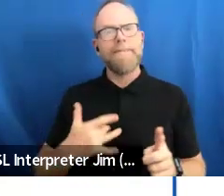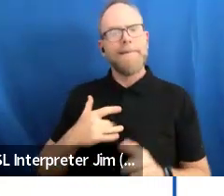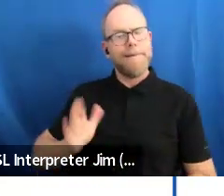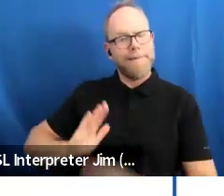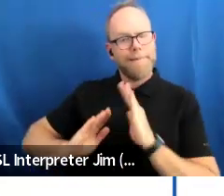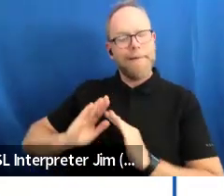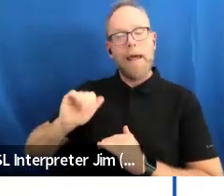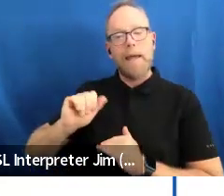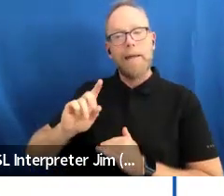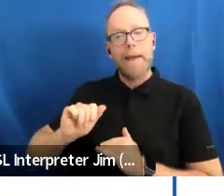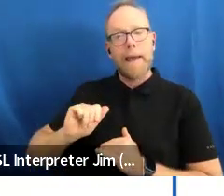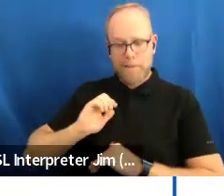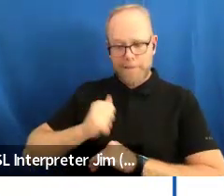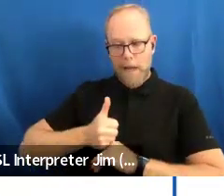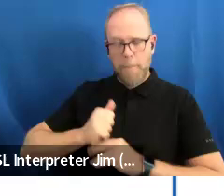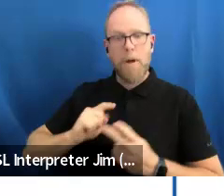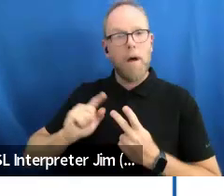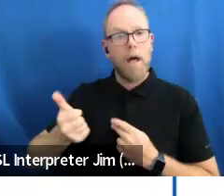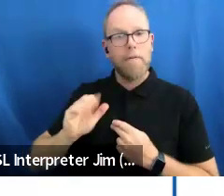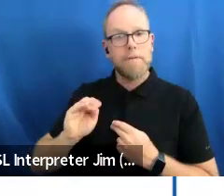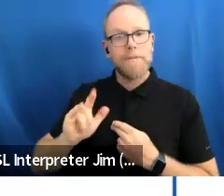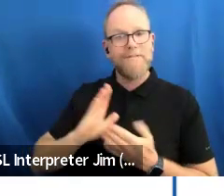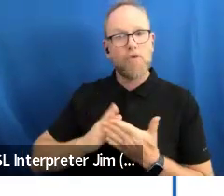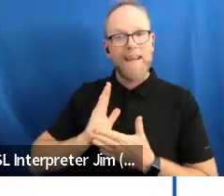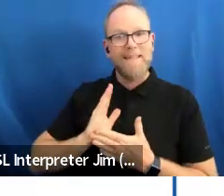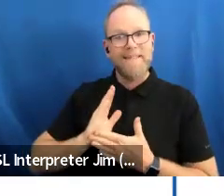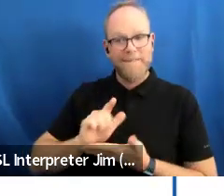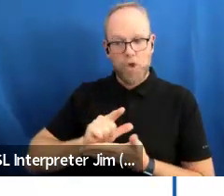are set up this way, where the individuals who are covered by the law actually have to